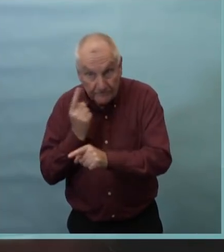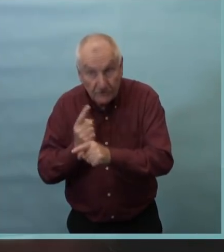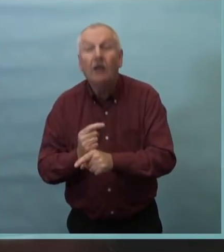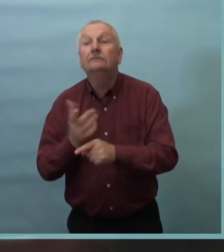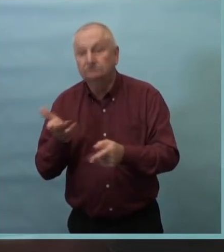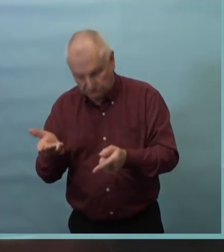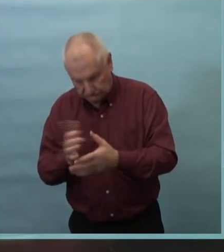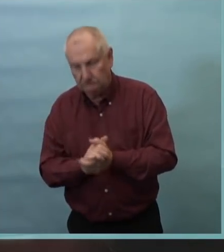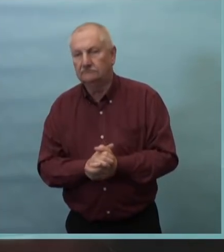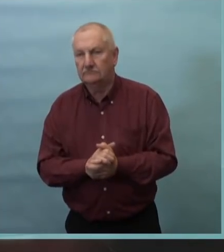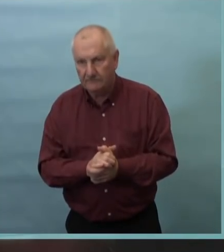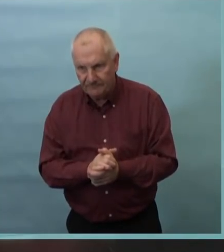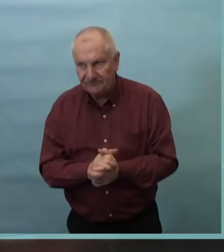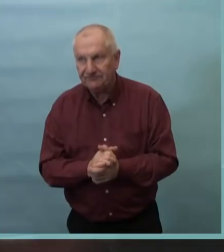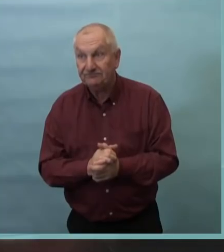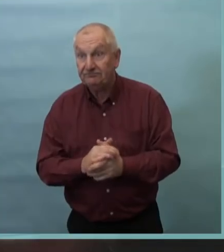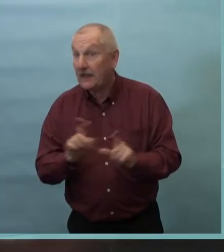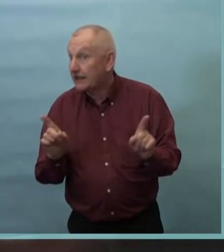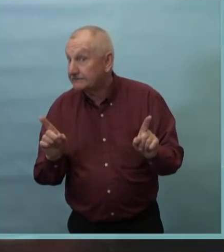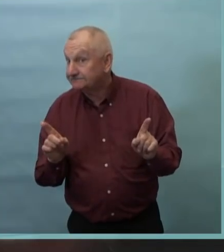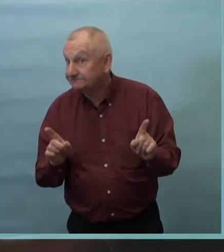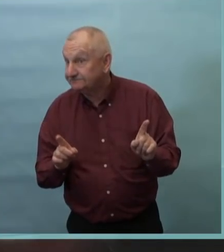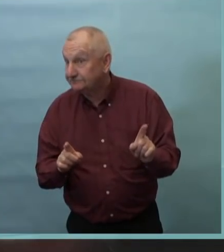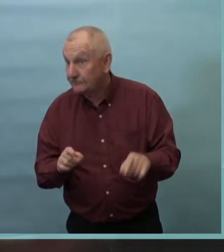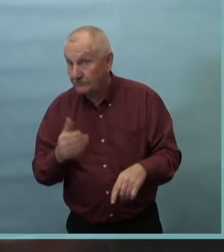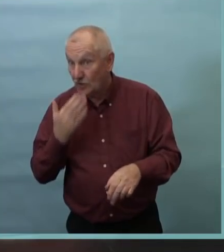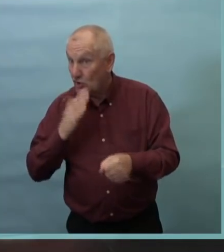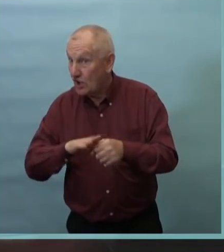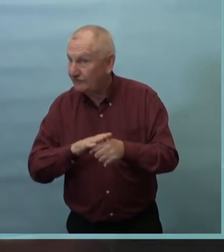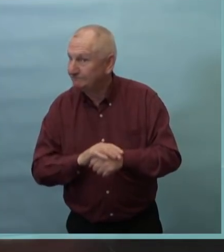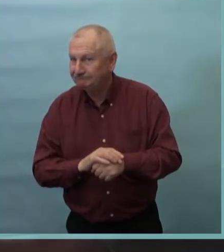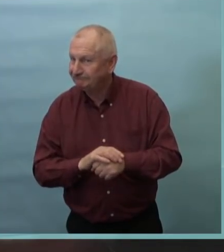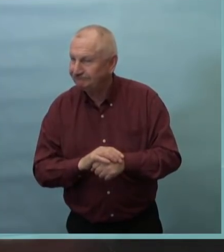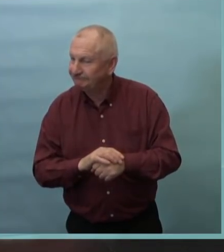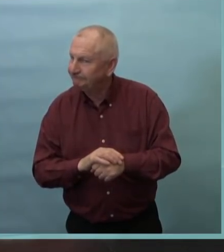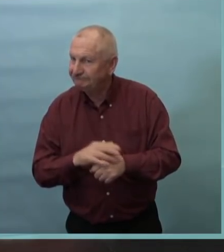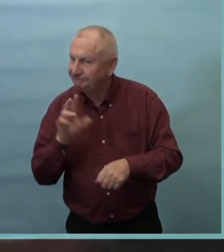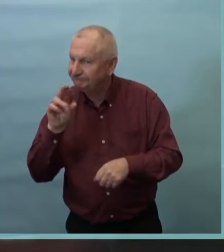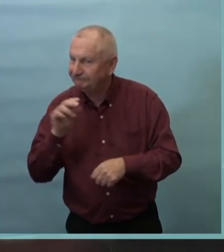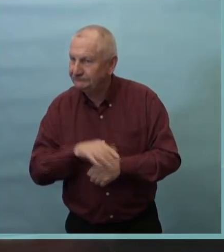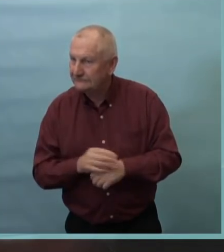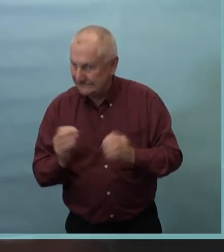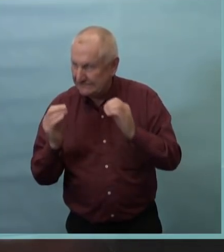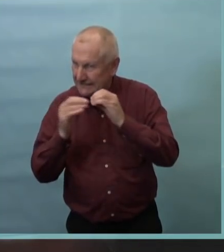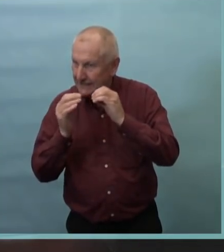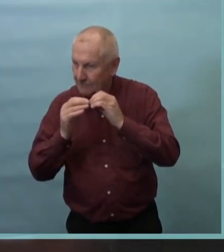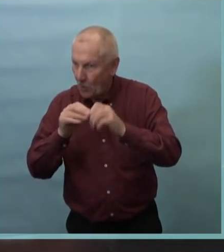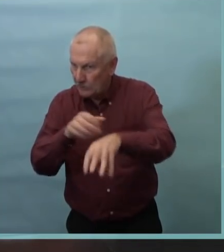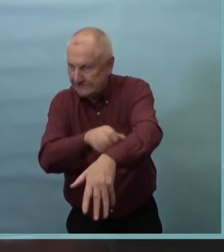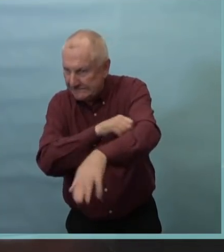we know about the risk to this population so as we look towards lifting